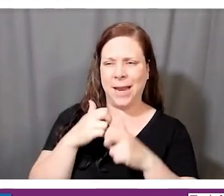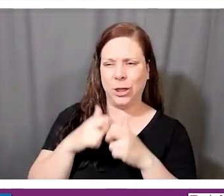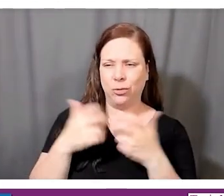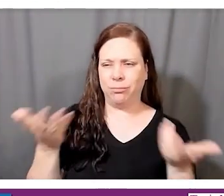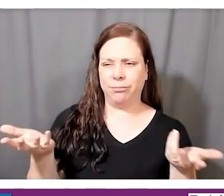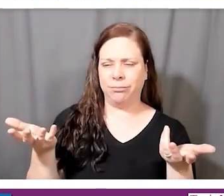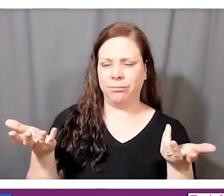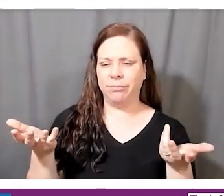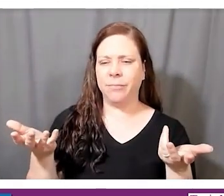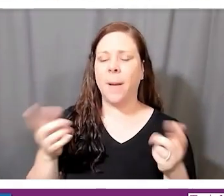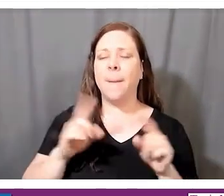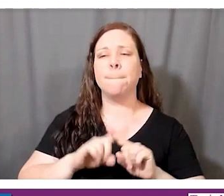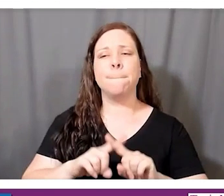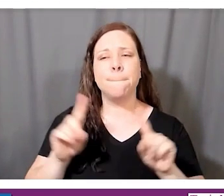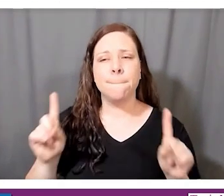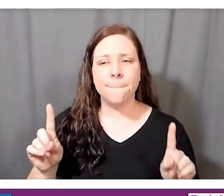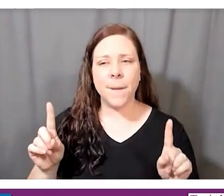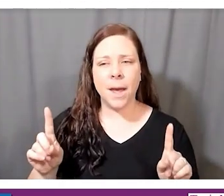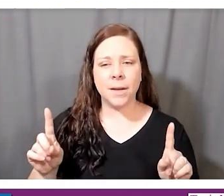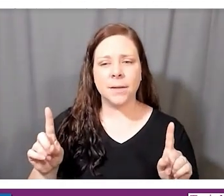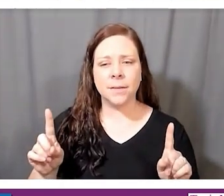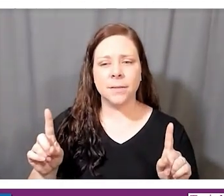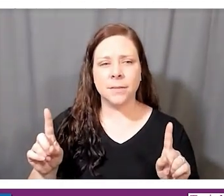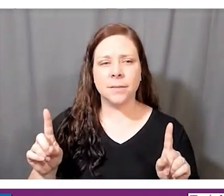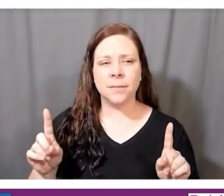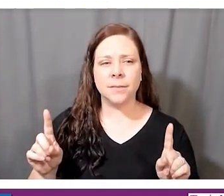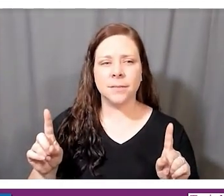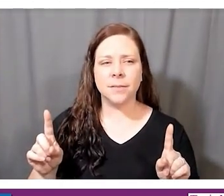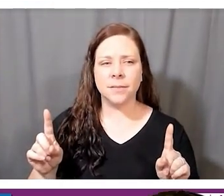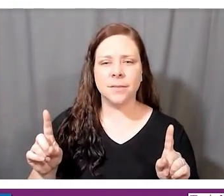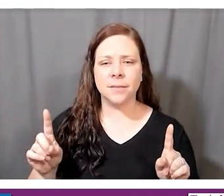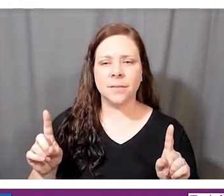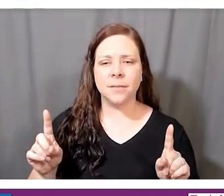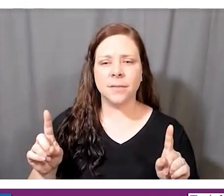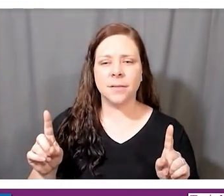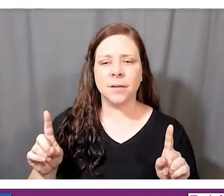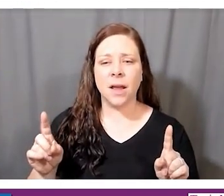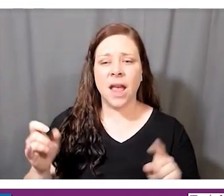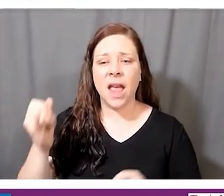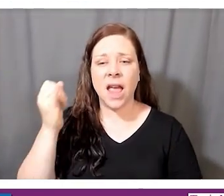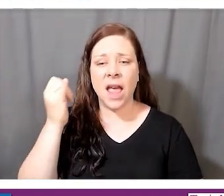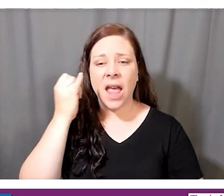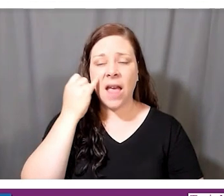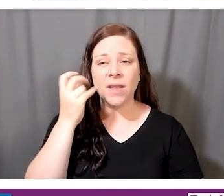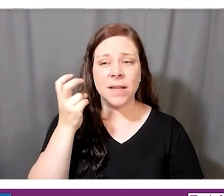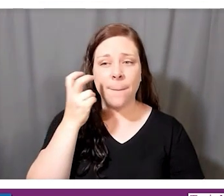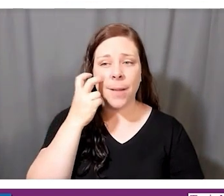But we were just wondering, trying to get- Specifically if that's a blind student, that's equivalent to providing them the ability to scan a text.